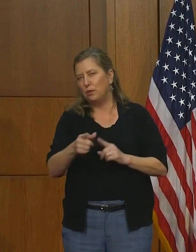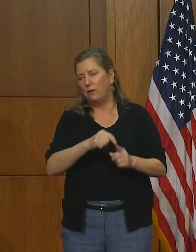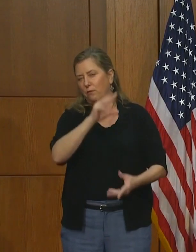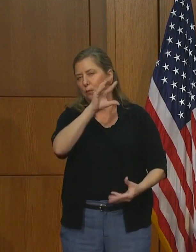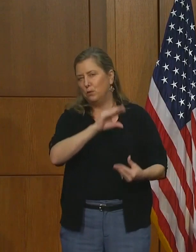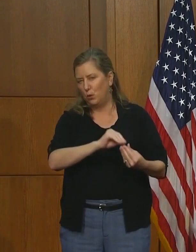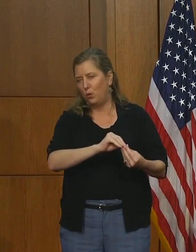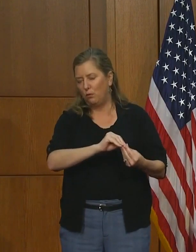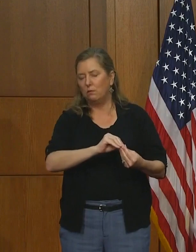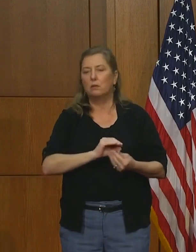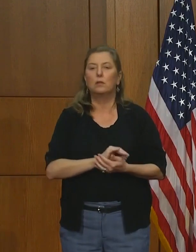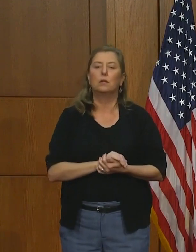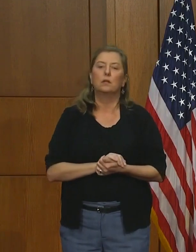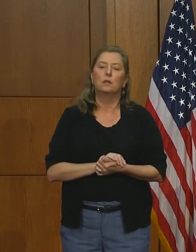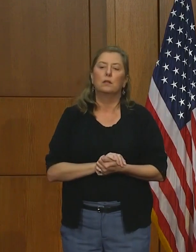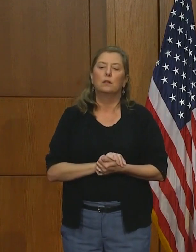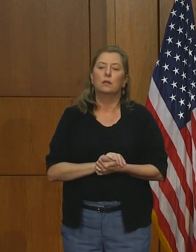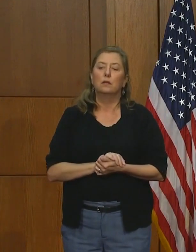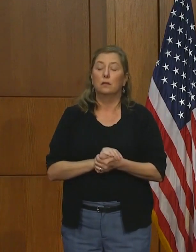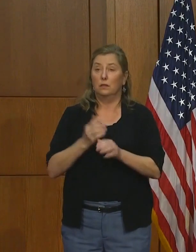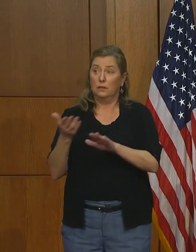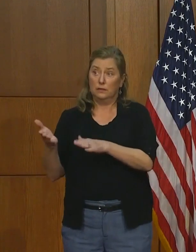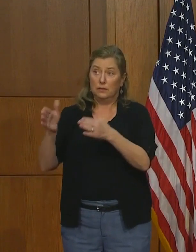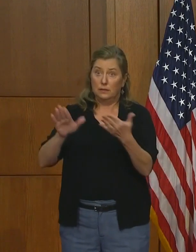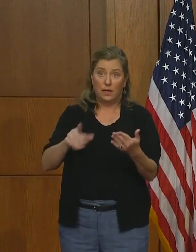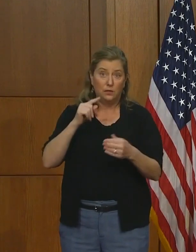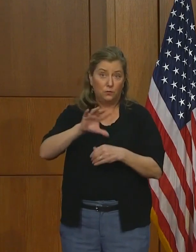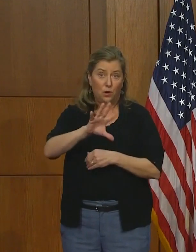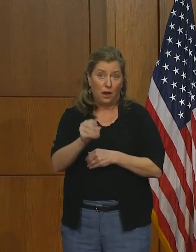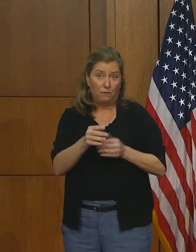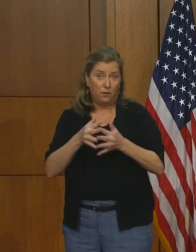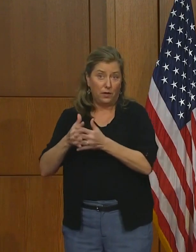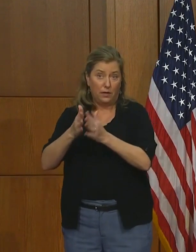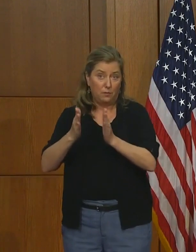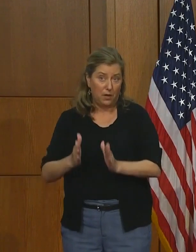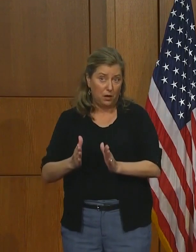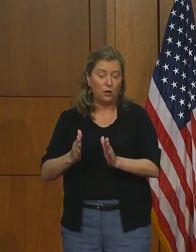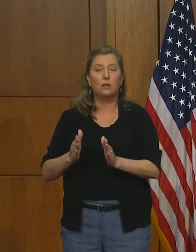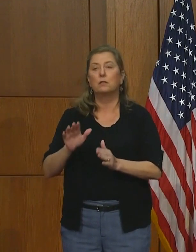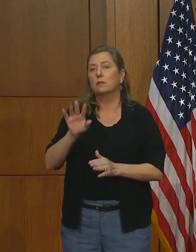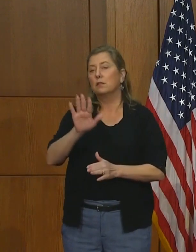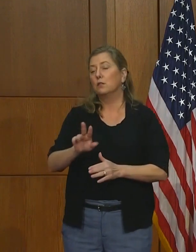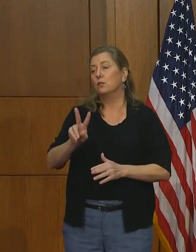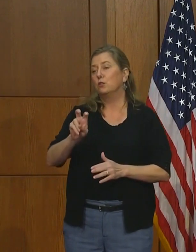THOUSAND TWO HUNDRED AND EIGHTY FIVE WHICH IS ABOUT TWENTY TWO PERCENT. OF ALL OF THE CASES.